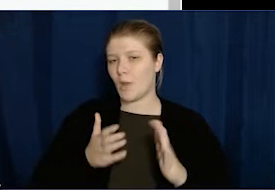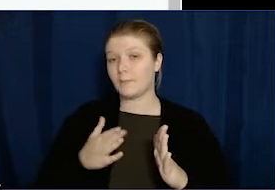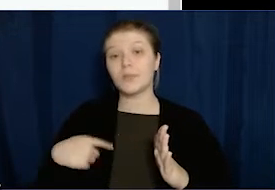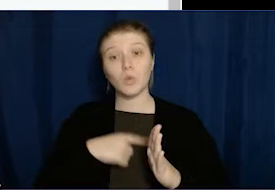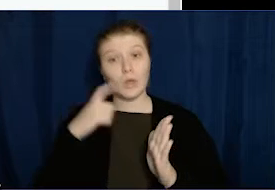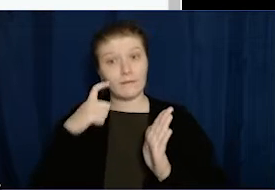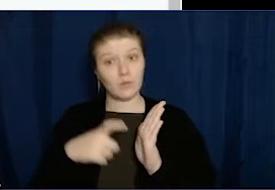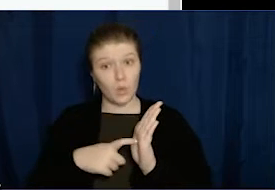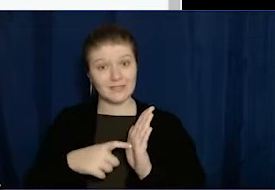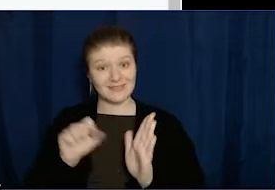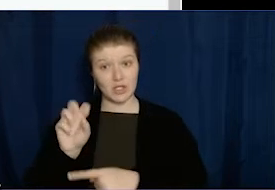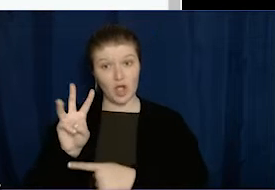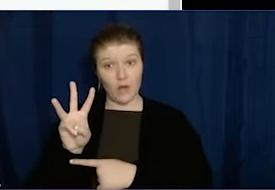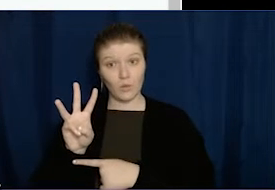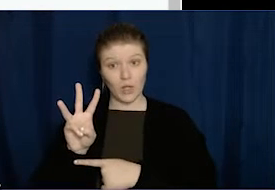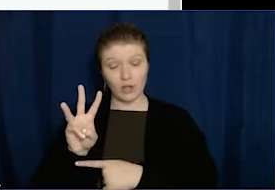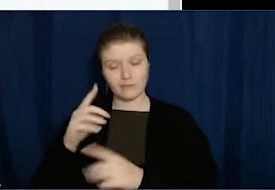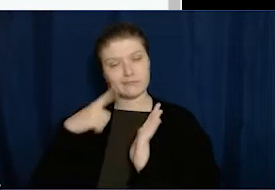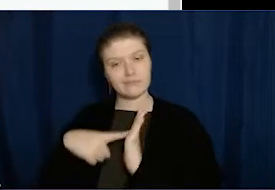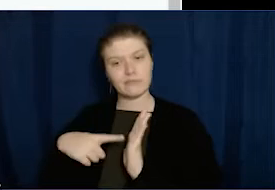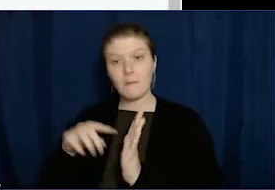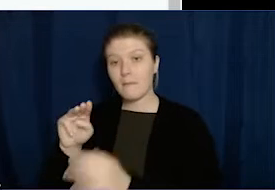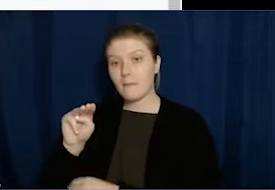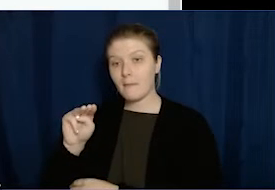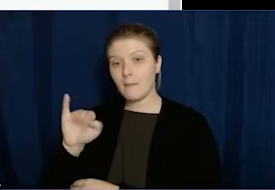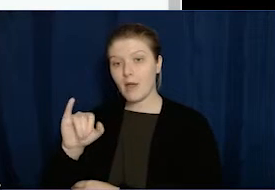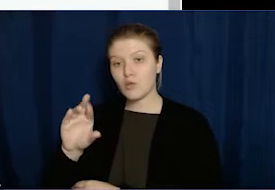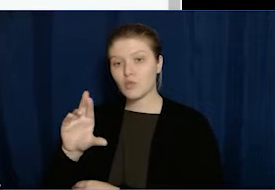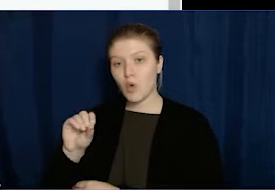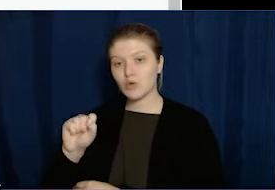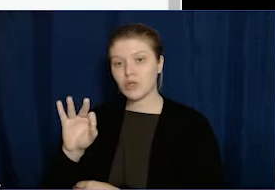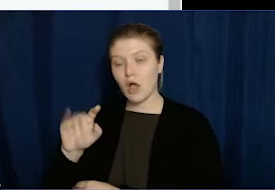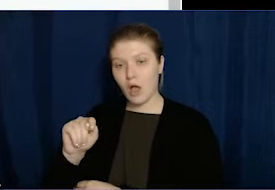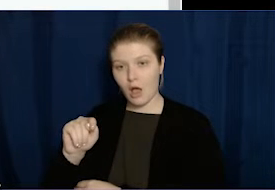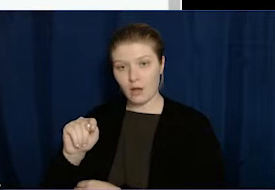So, for example, Microsoft 2016 will interpret a one-inch margin differently